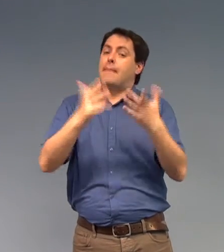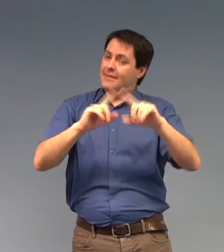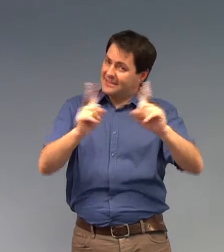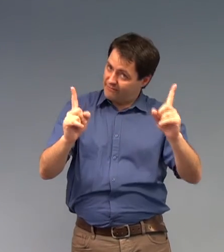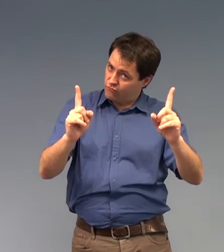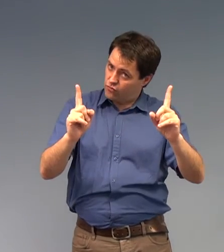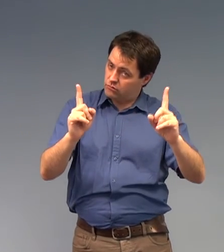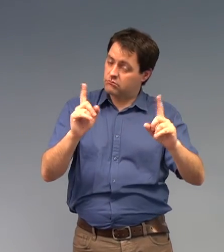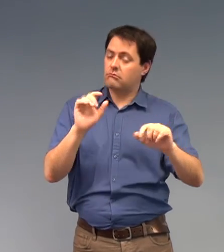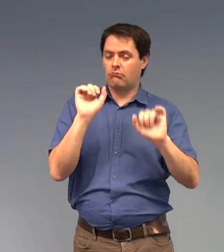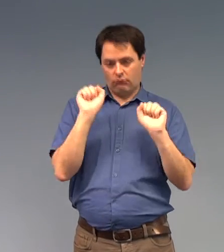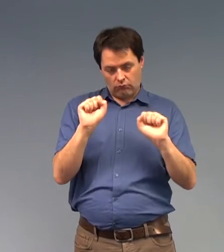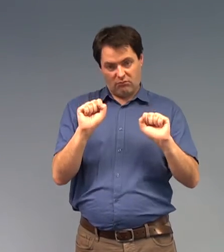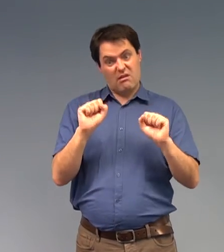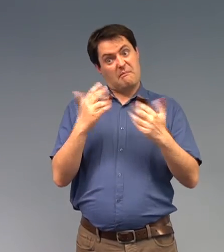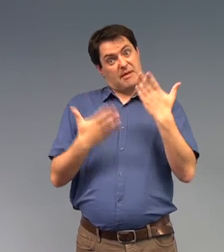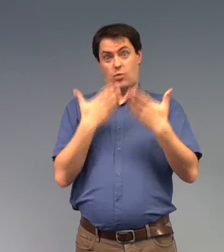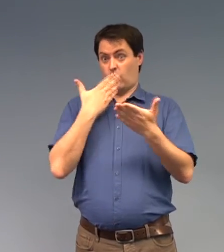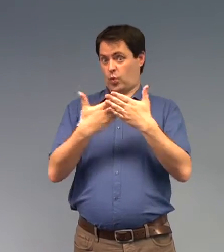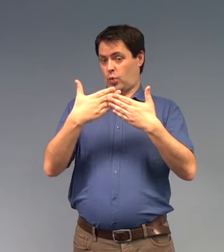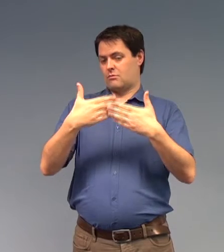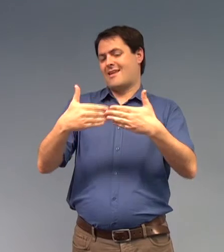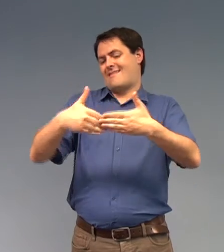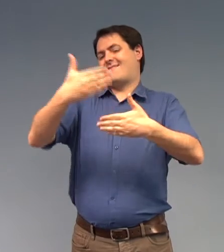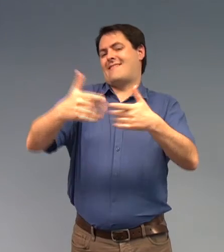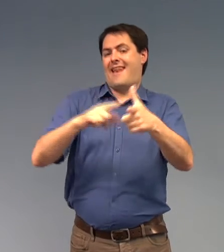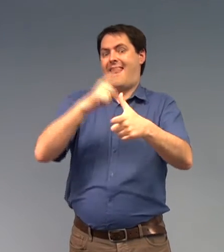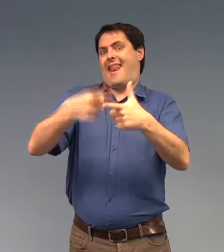who they thought they were reaching.